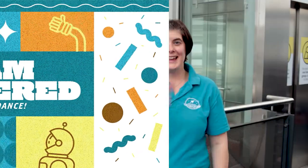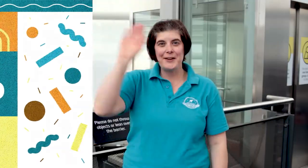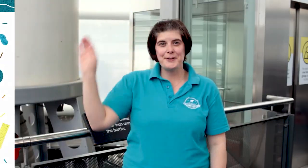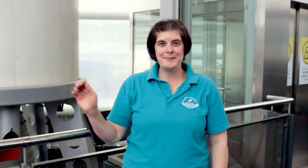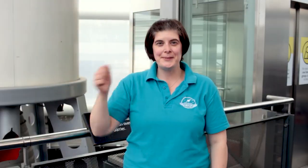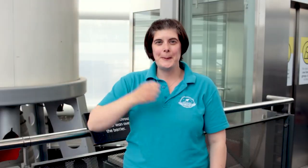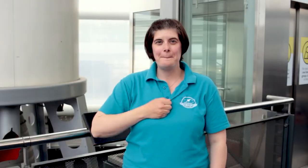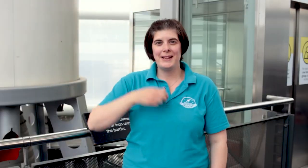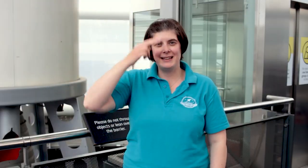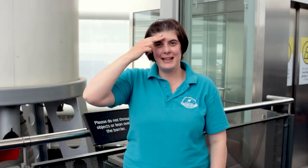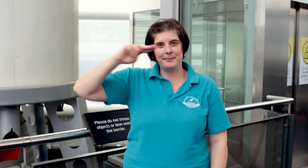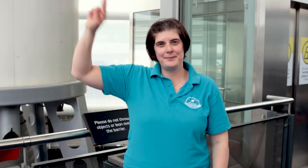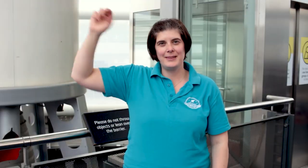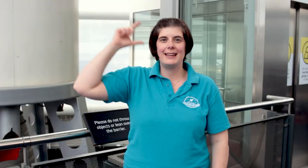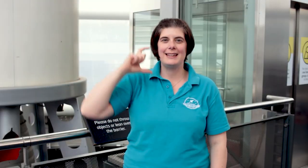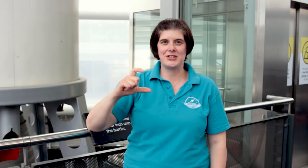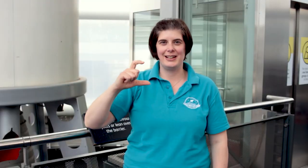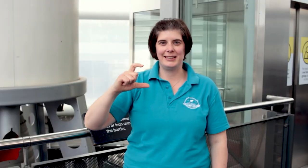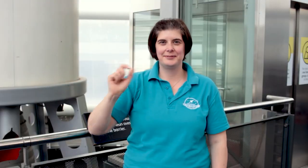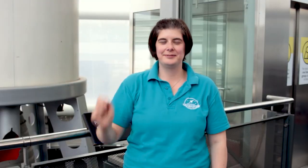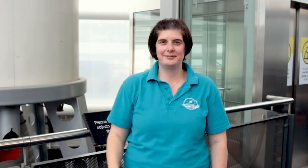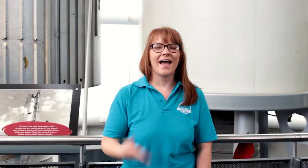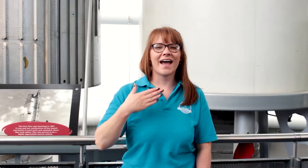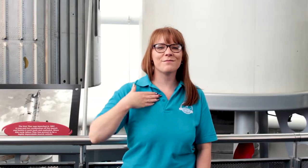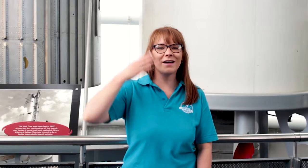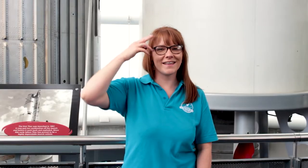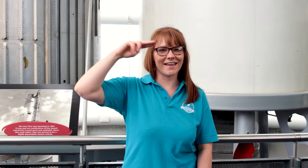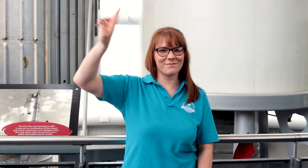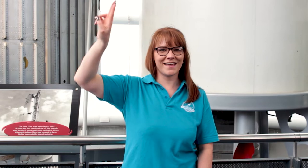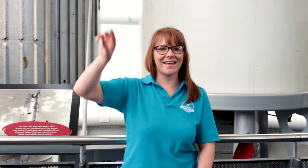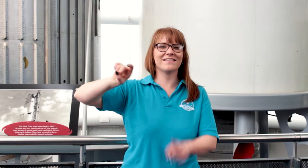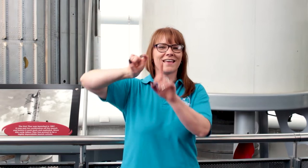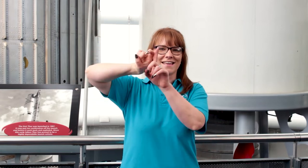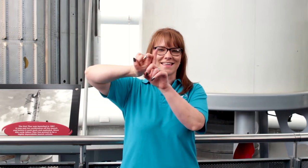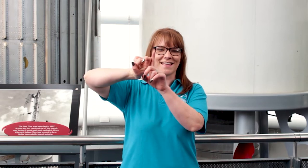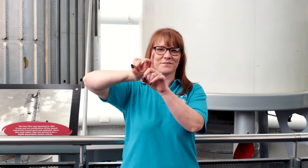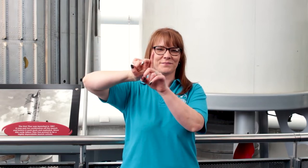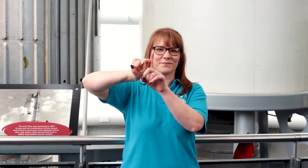Hello, everyone. My name is Charlie and my name is Katie